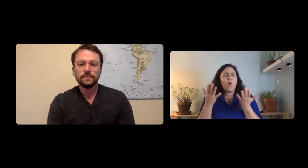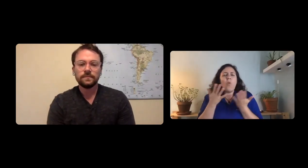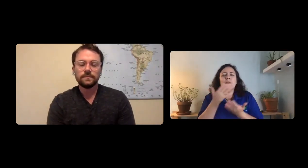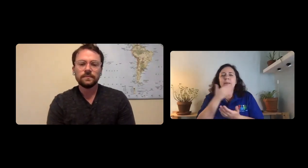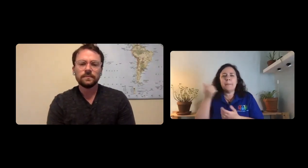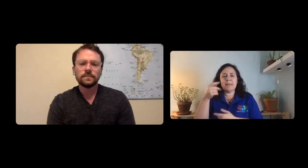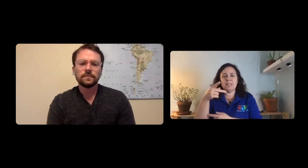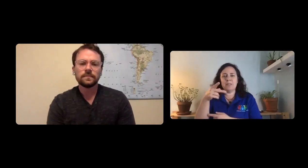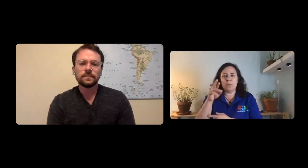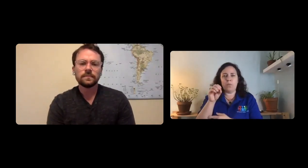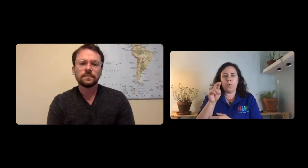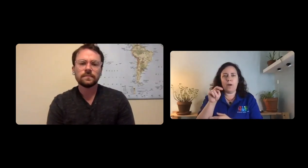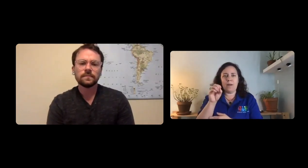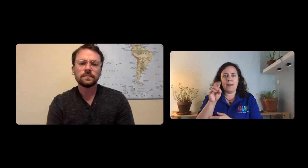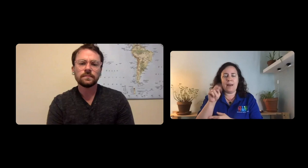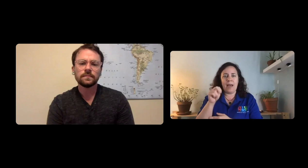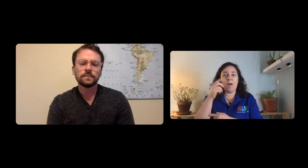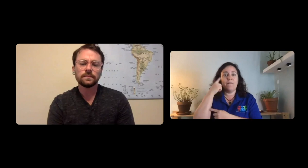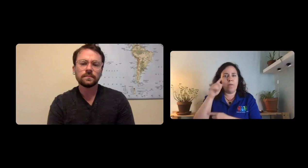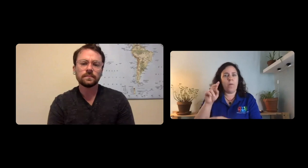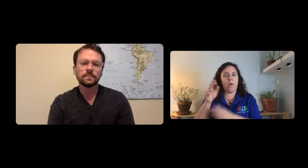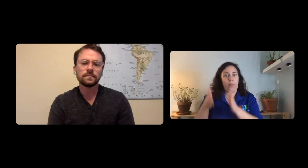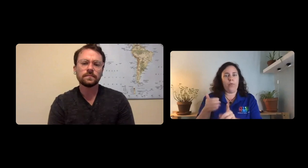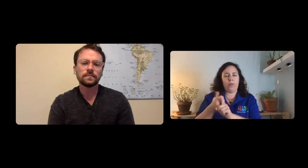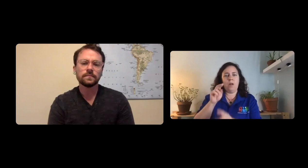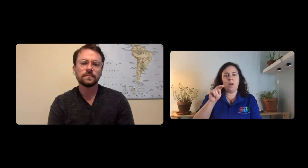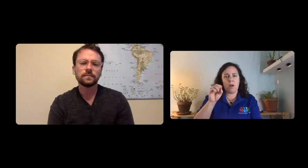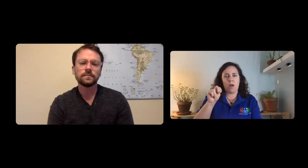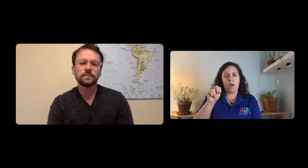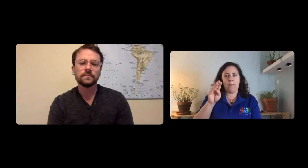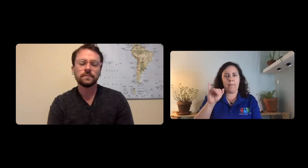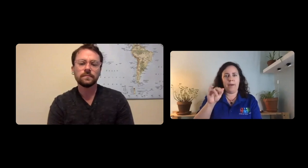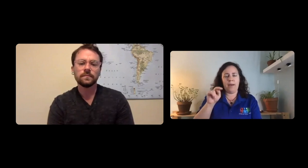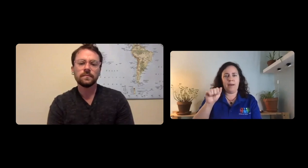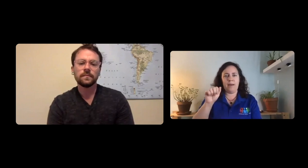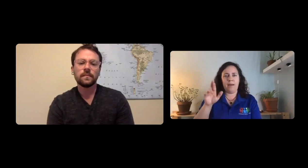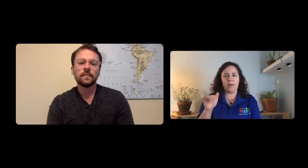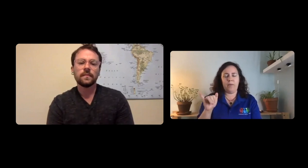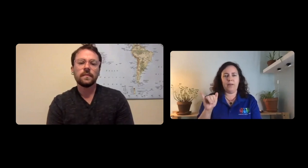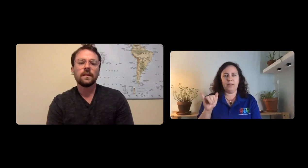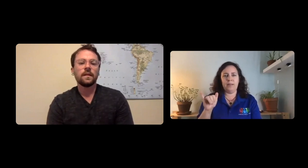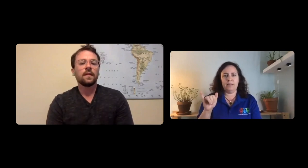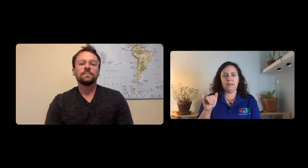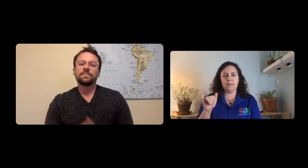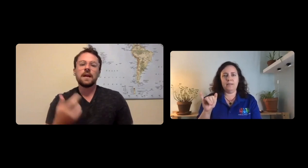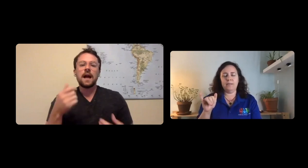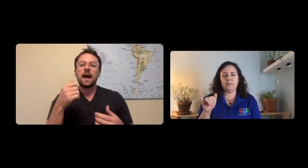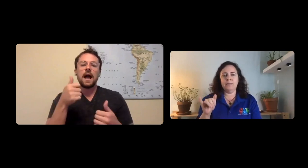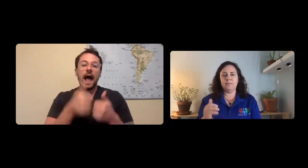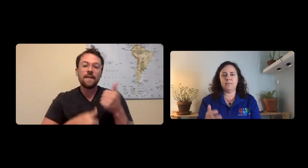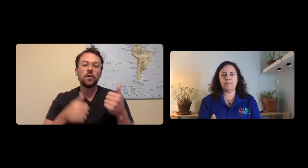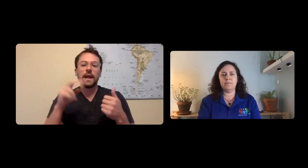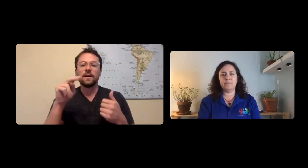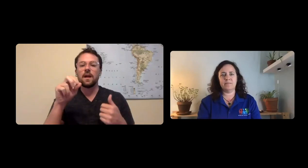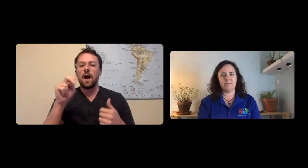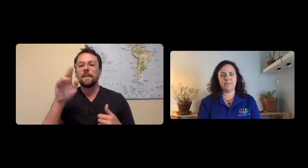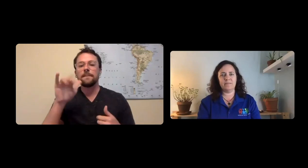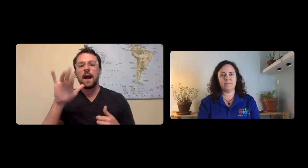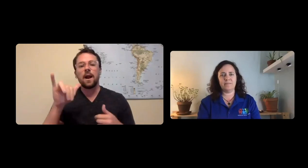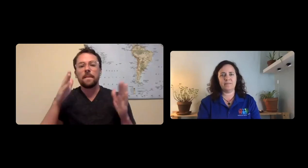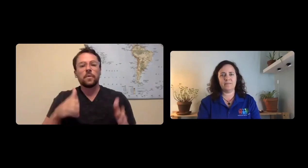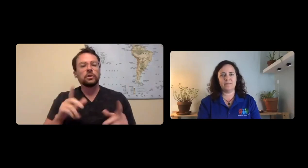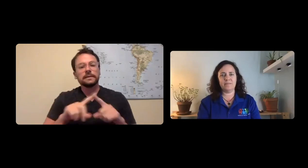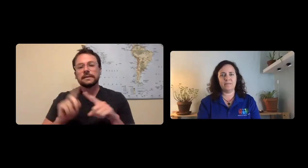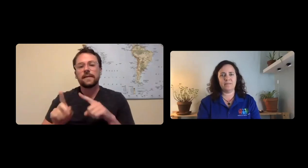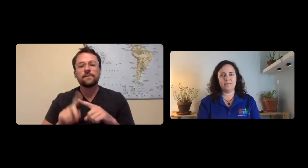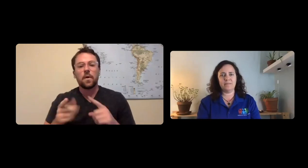And then as a related question, what's the best pronoun for a non binary person?